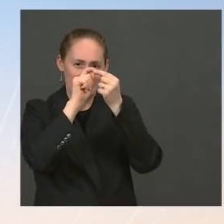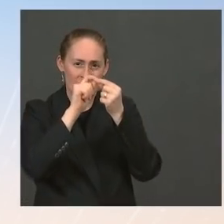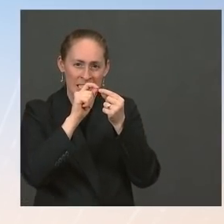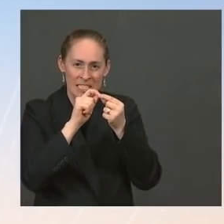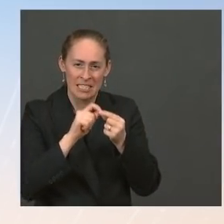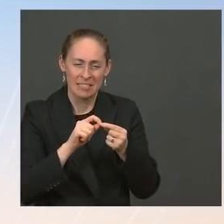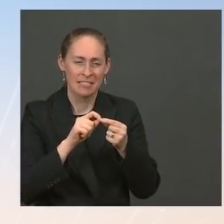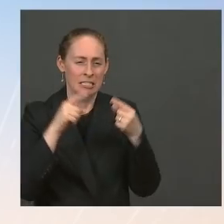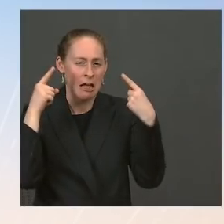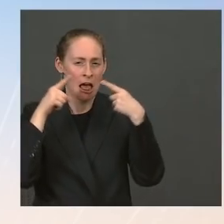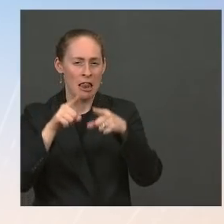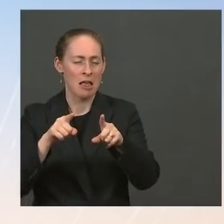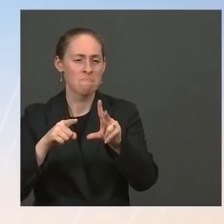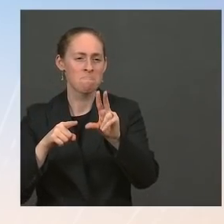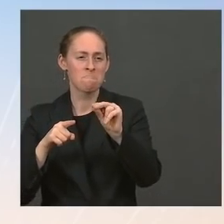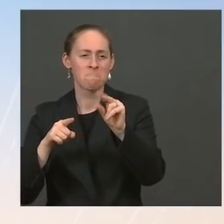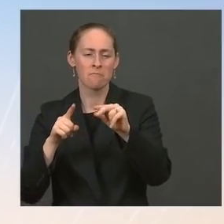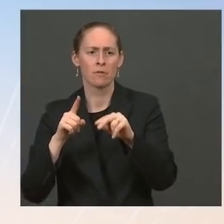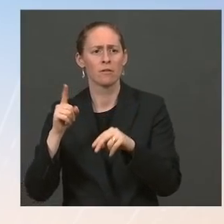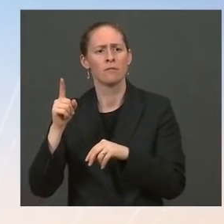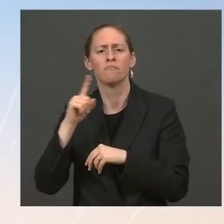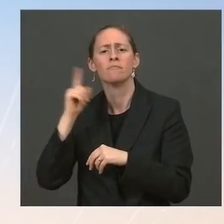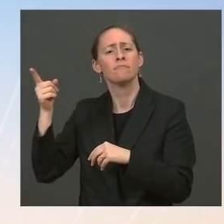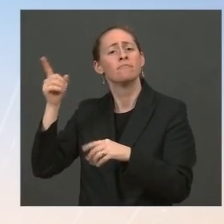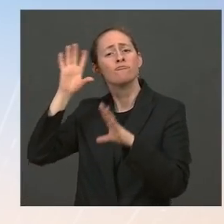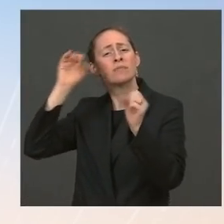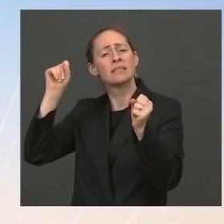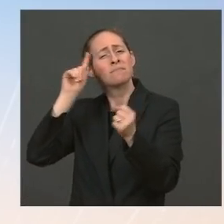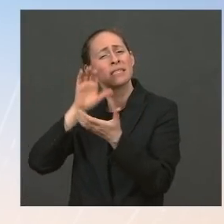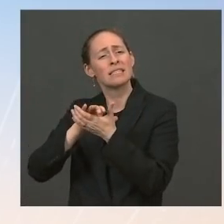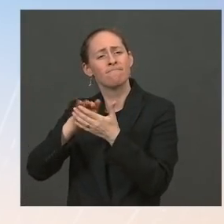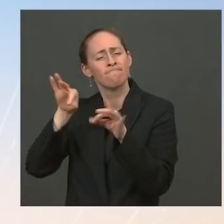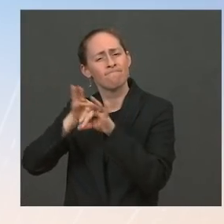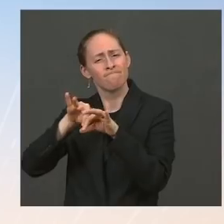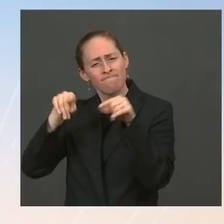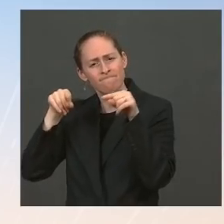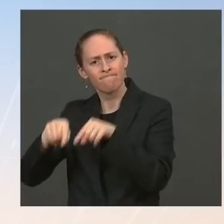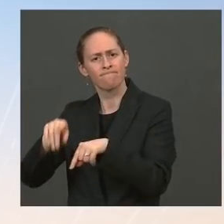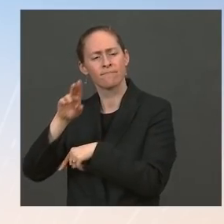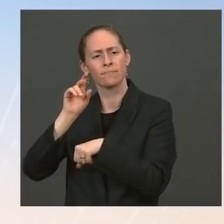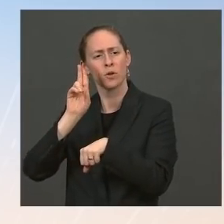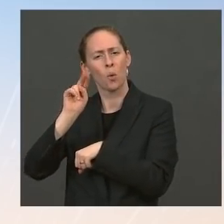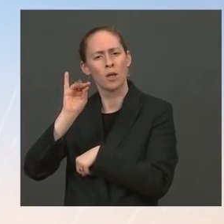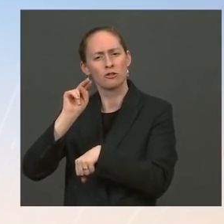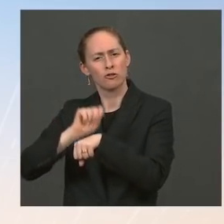good-paying union jobs is important to our market here but also that investing in a clean energy industry